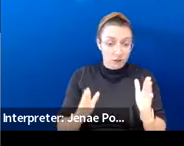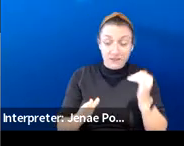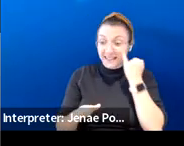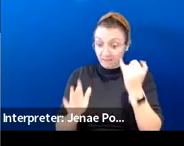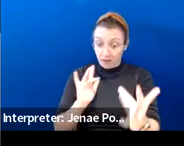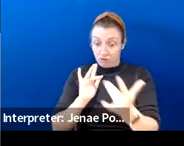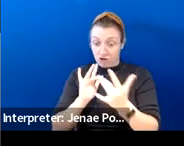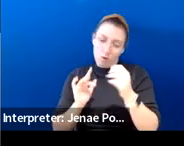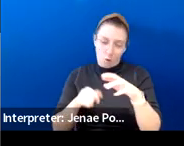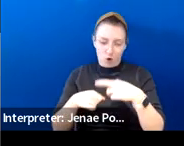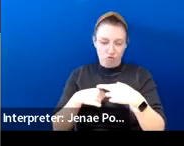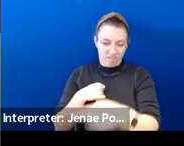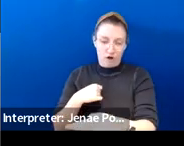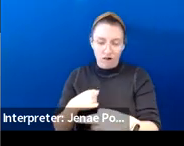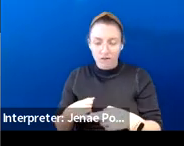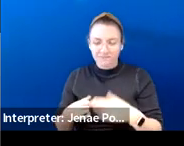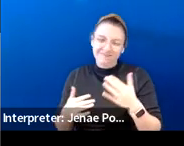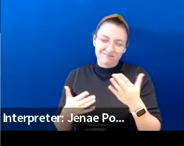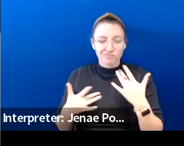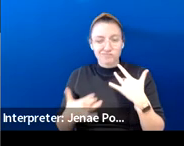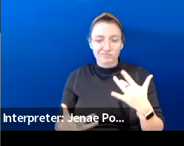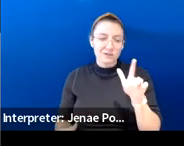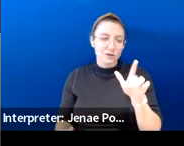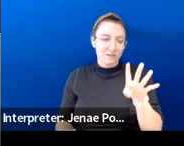So typically within 24 to 48 hours of